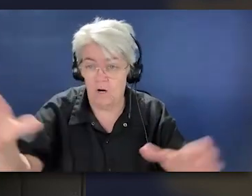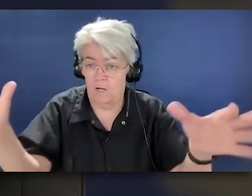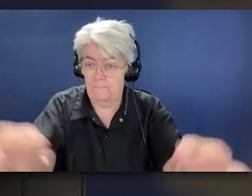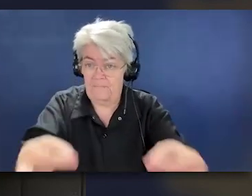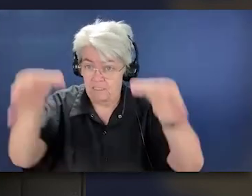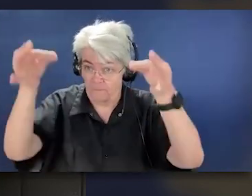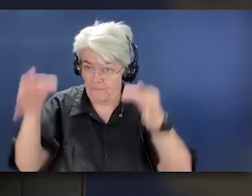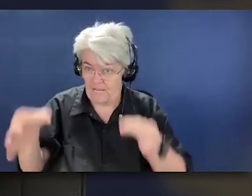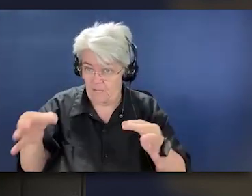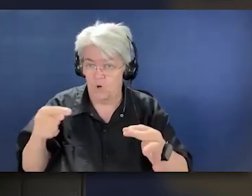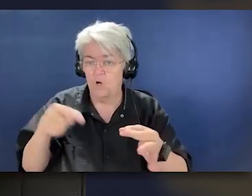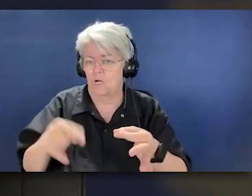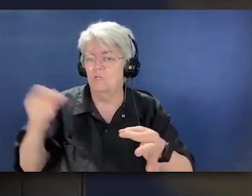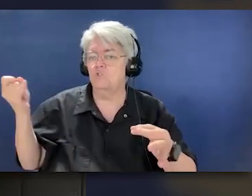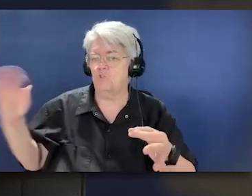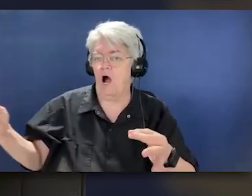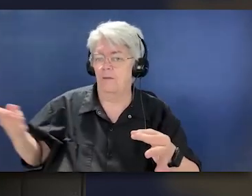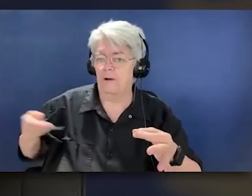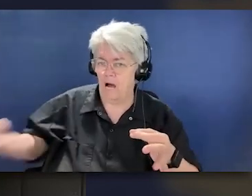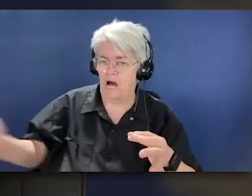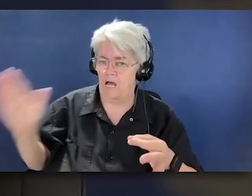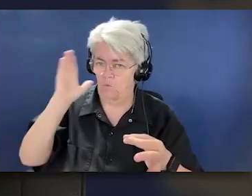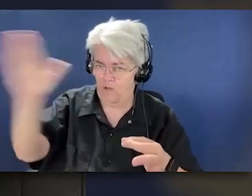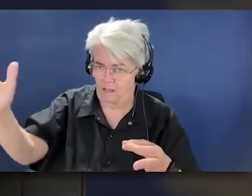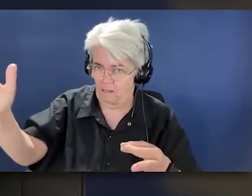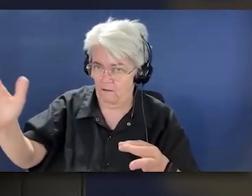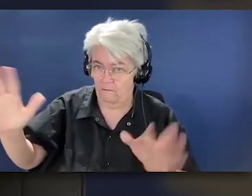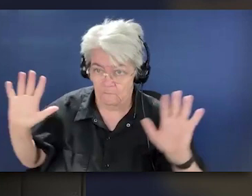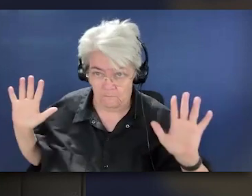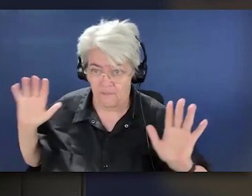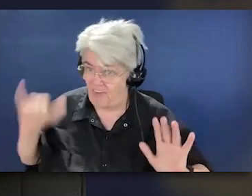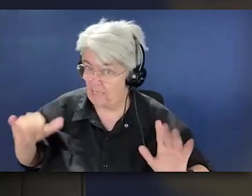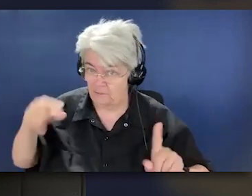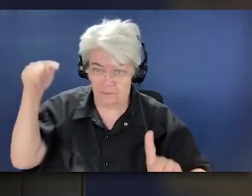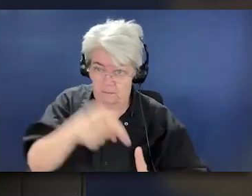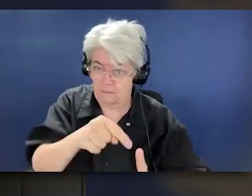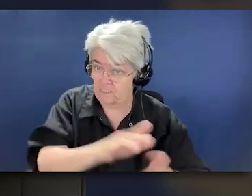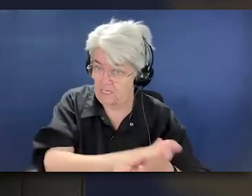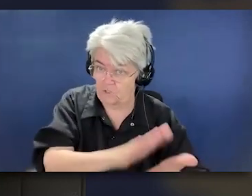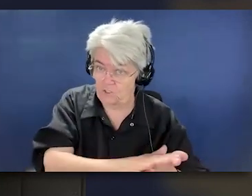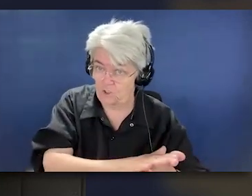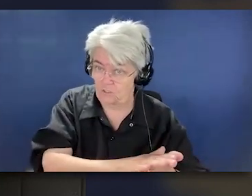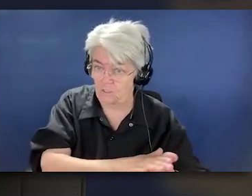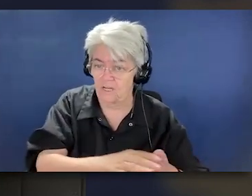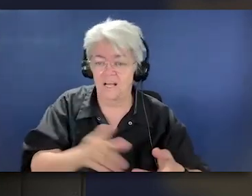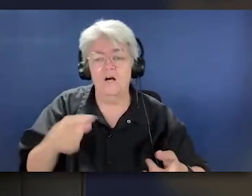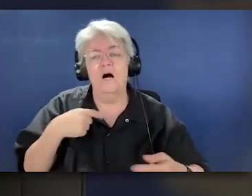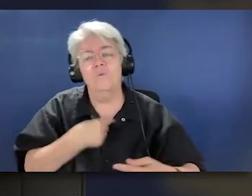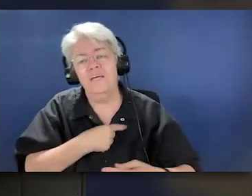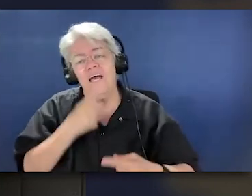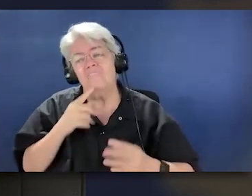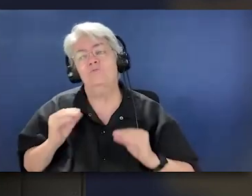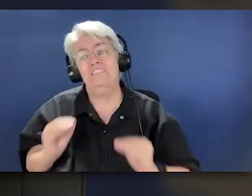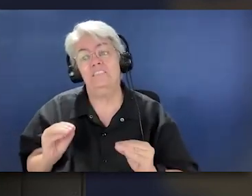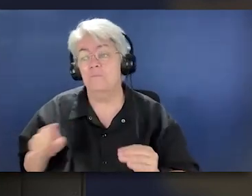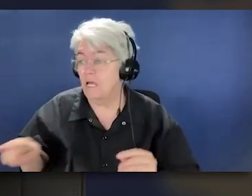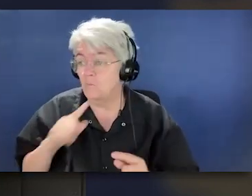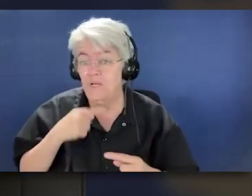as best as we can, is to try to engage them in the idea that there’s a lot that we’re unlearning